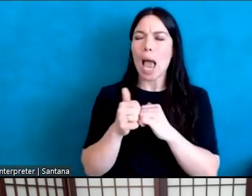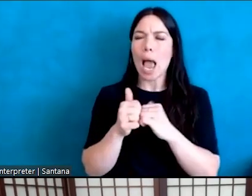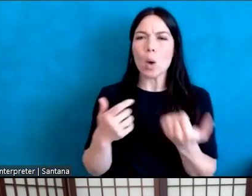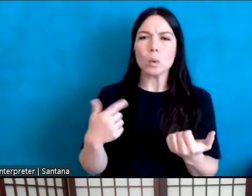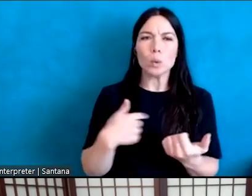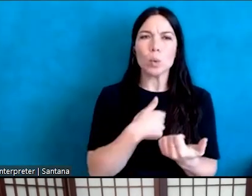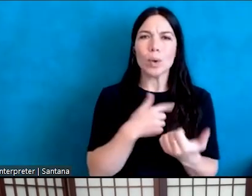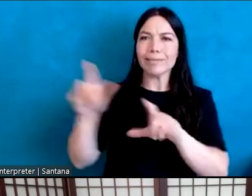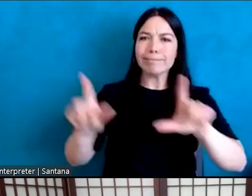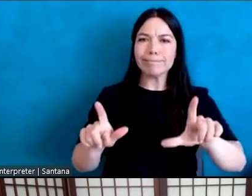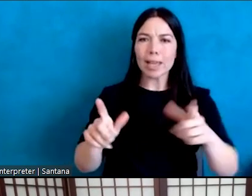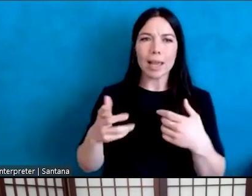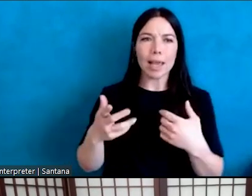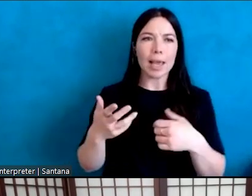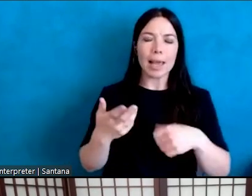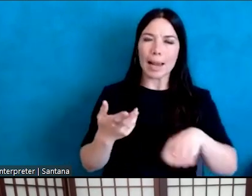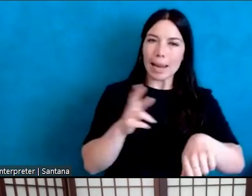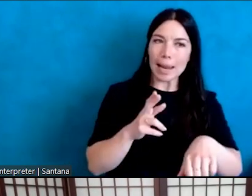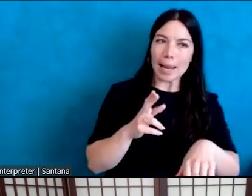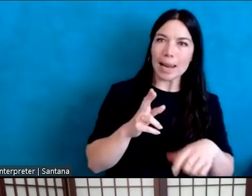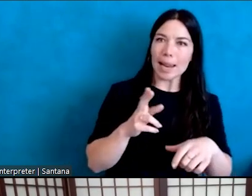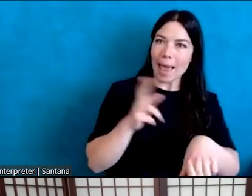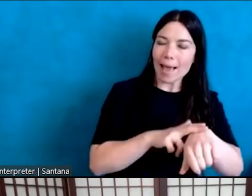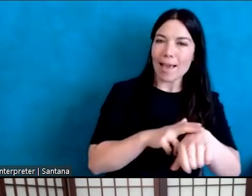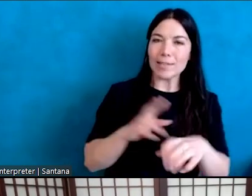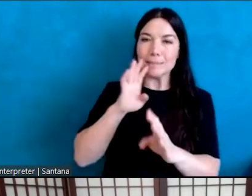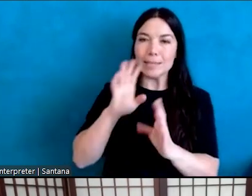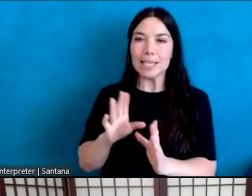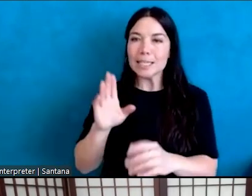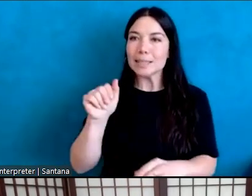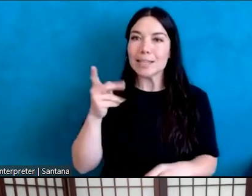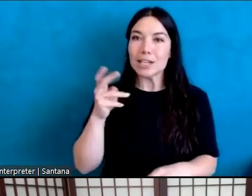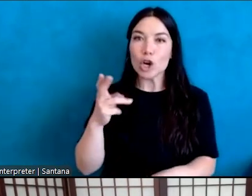it's really about disrupting dominant beliefs and knowledge systems through critical analysis and intervention.